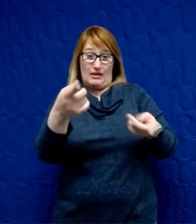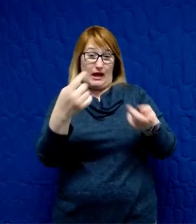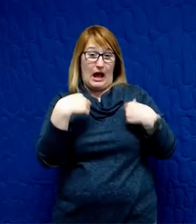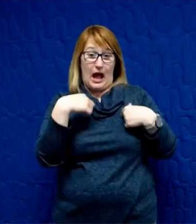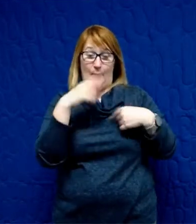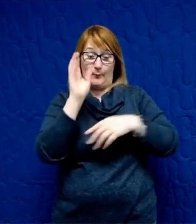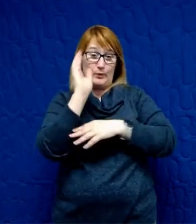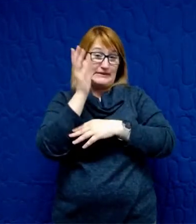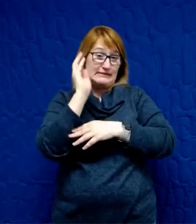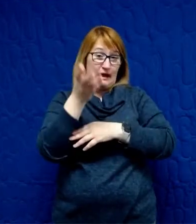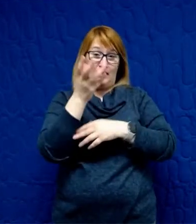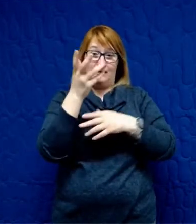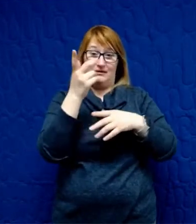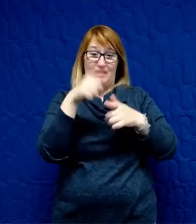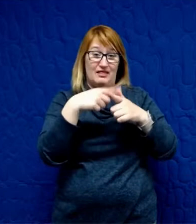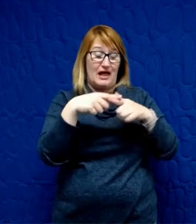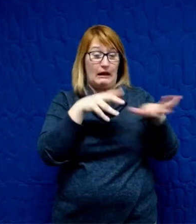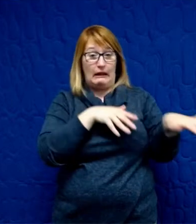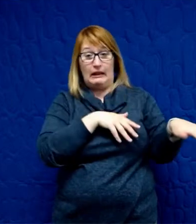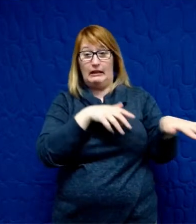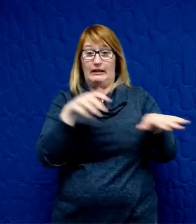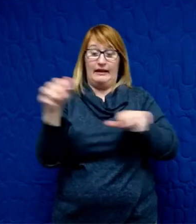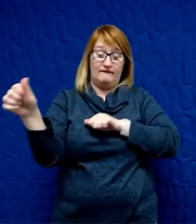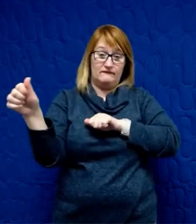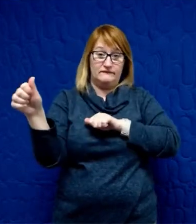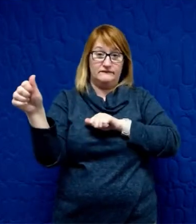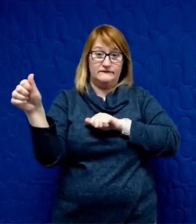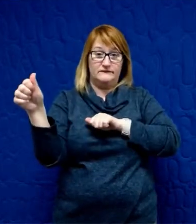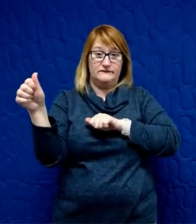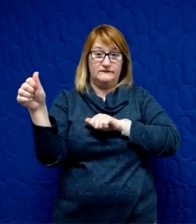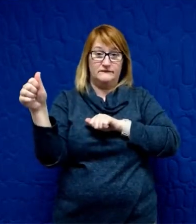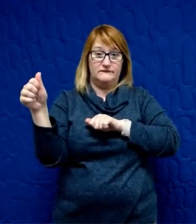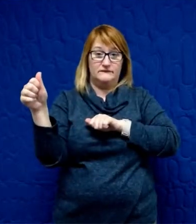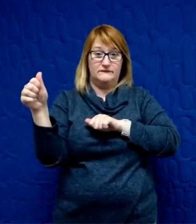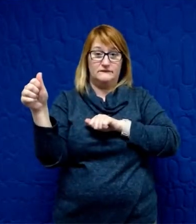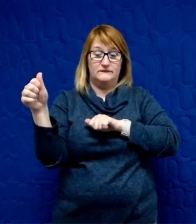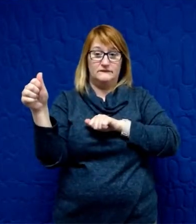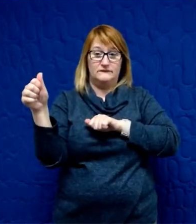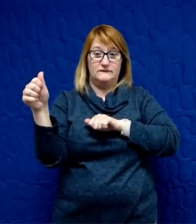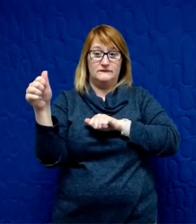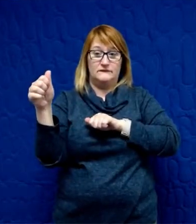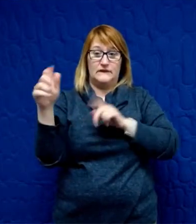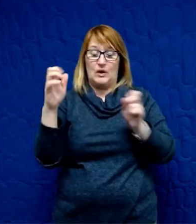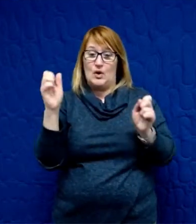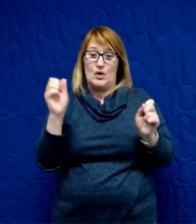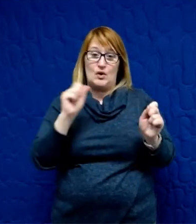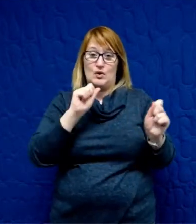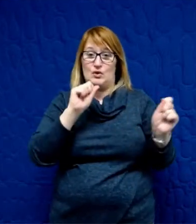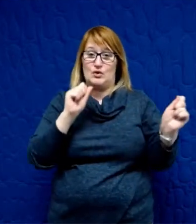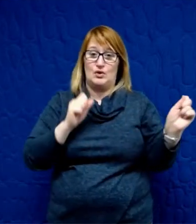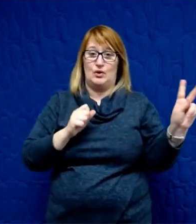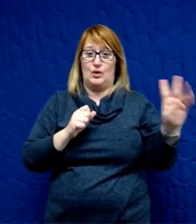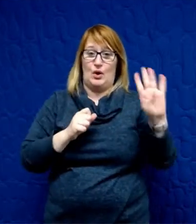deliver your session and you need to get back to the office. You know it may be a